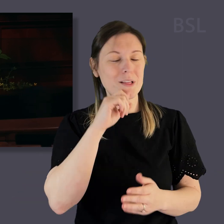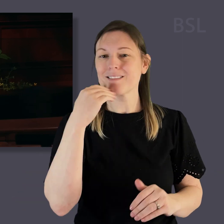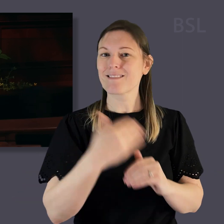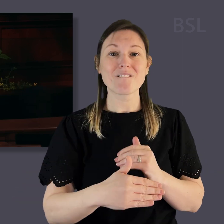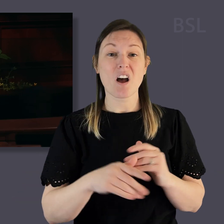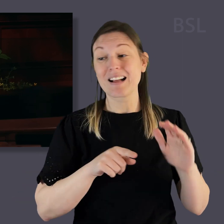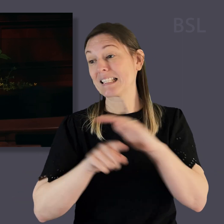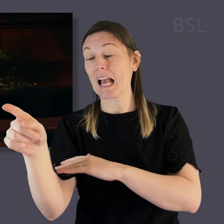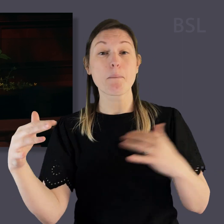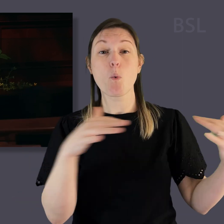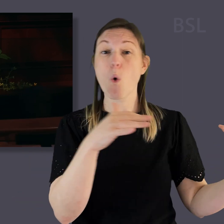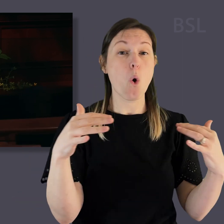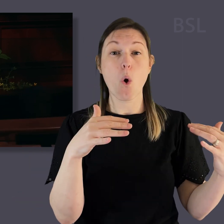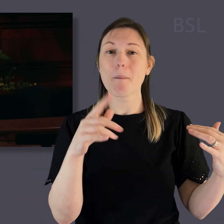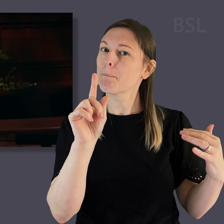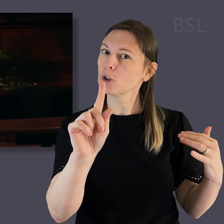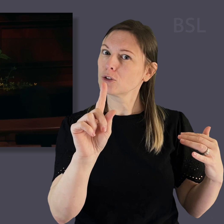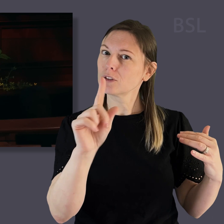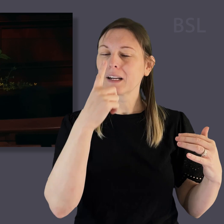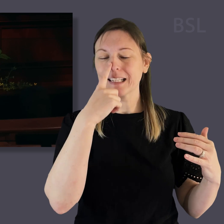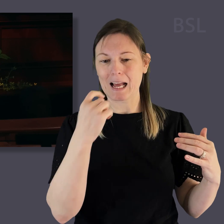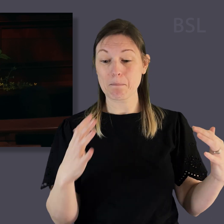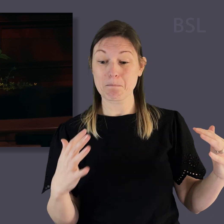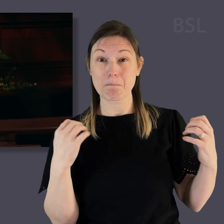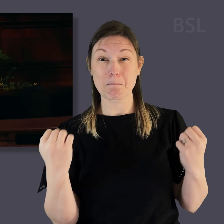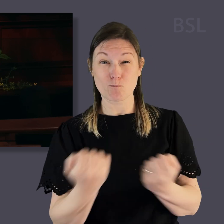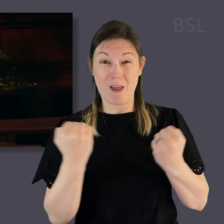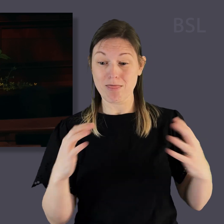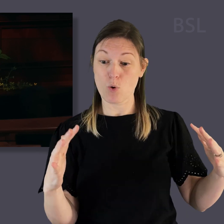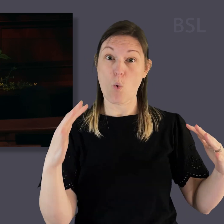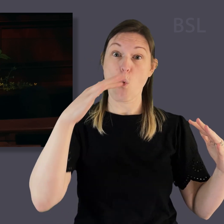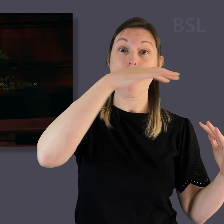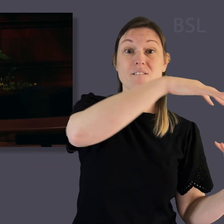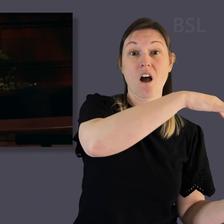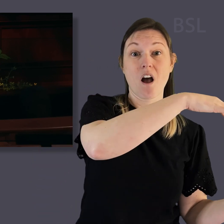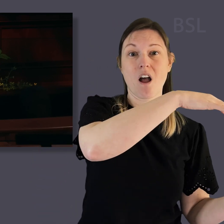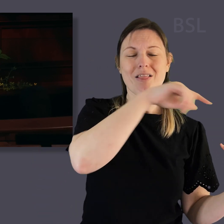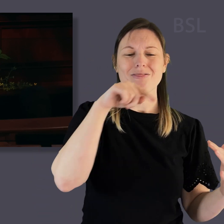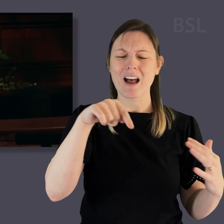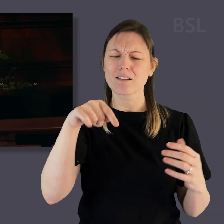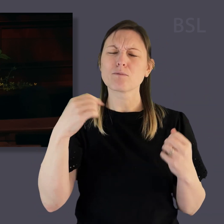but we can have power over the enemy. That power and strength come from Jesus Christ